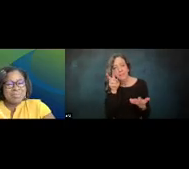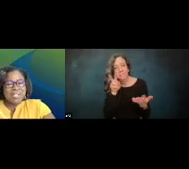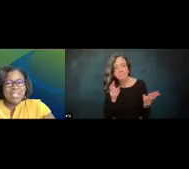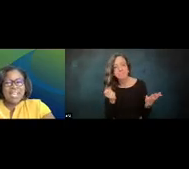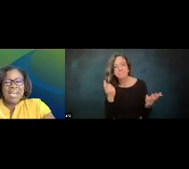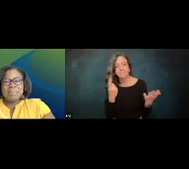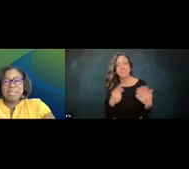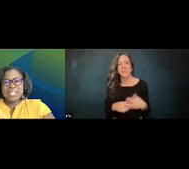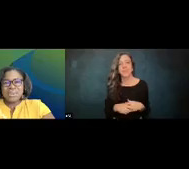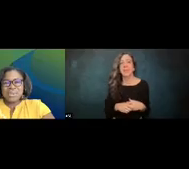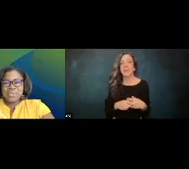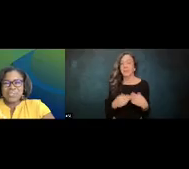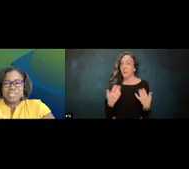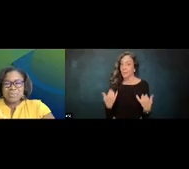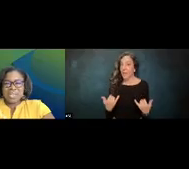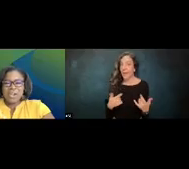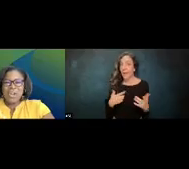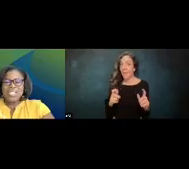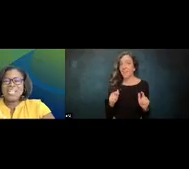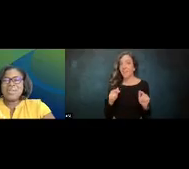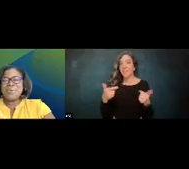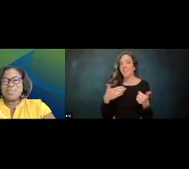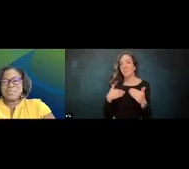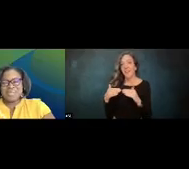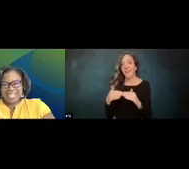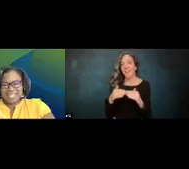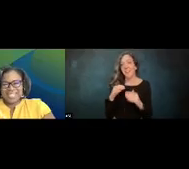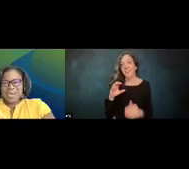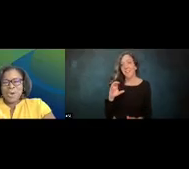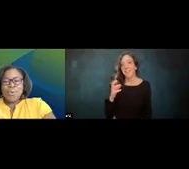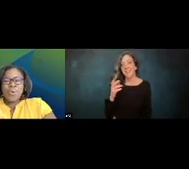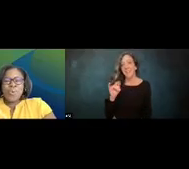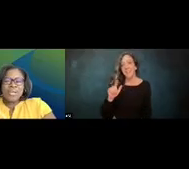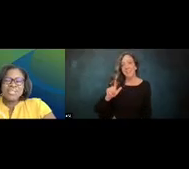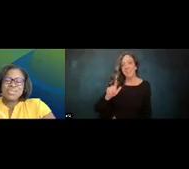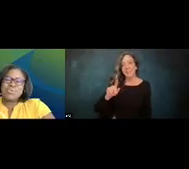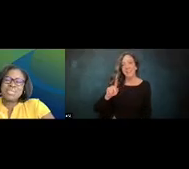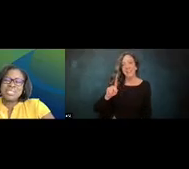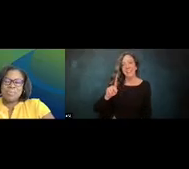at this point, I'm going to turn it over to my colleague Crystal Keith, who will walk us through